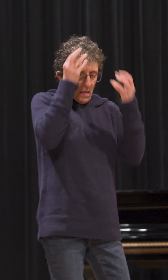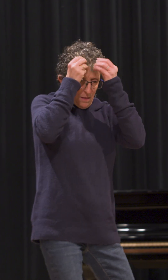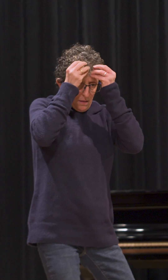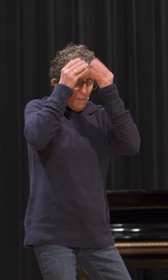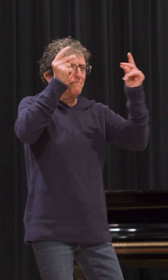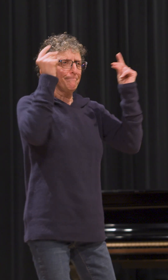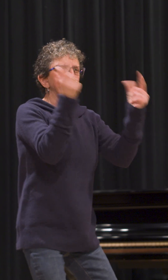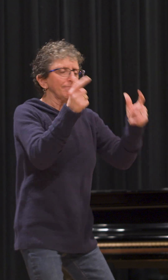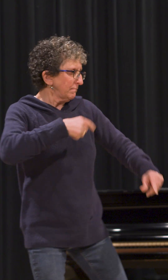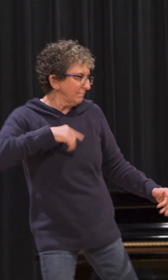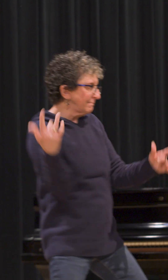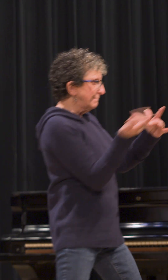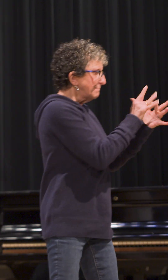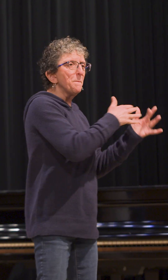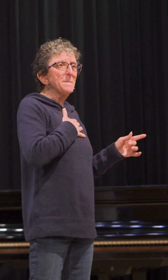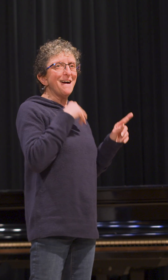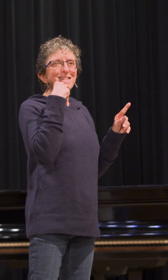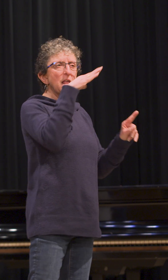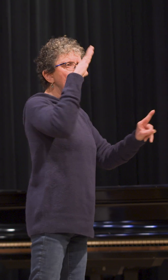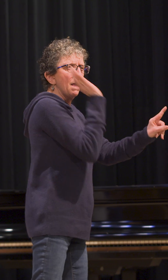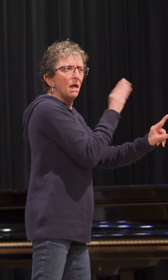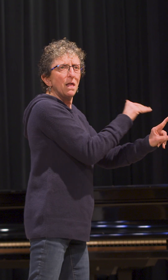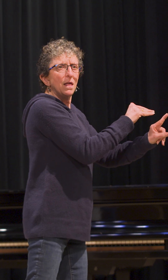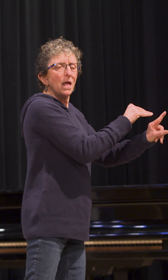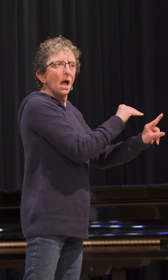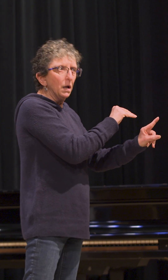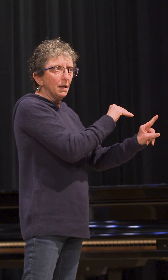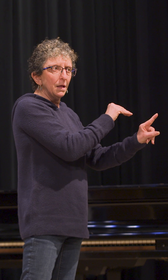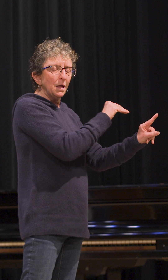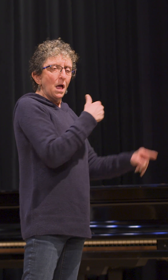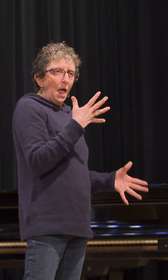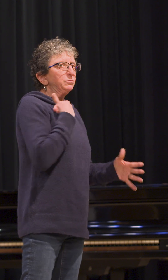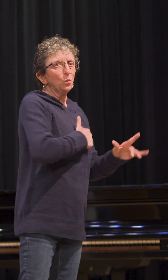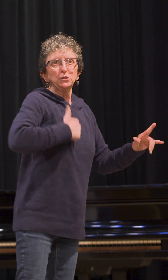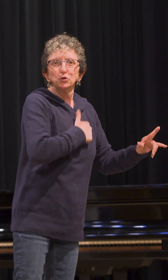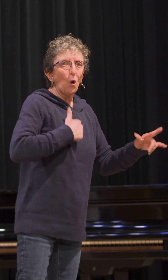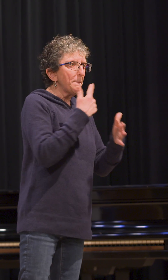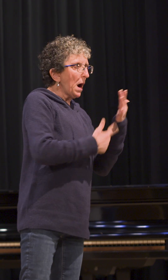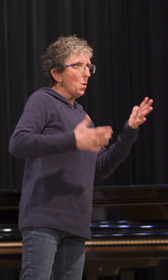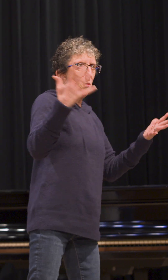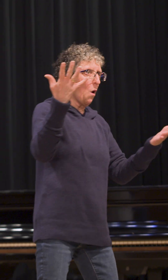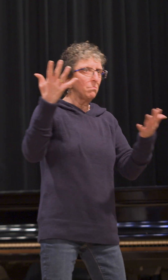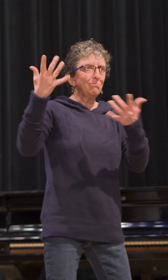And I was in shock. So I instantly connected with my niece again. I said "I am so sorry